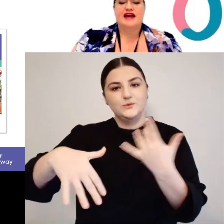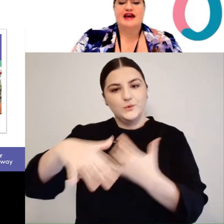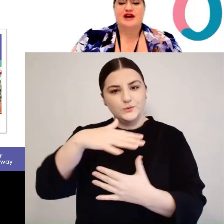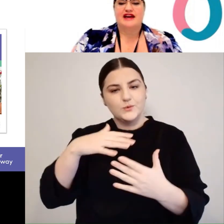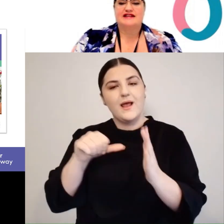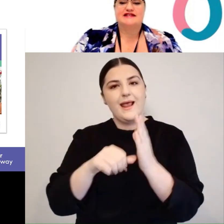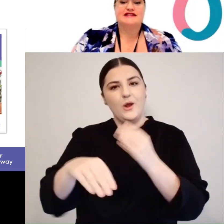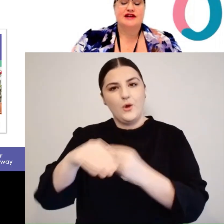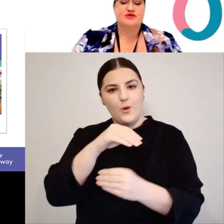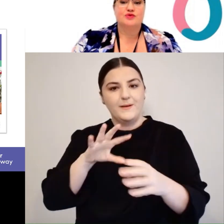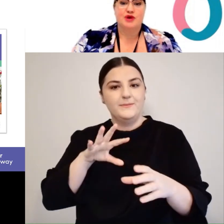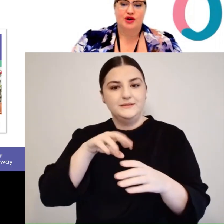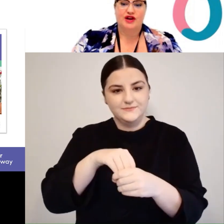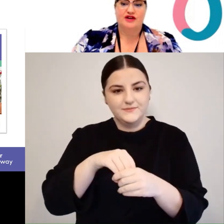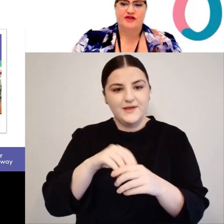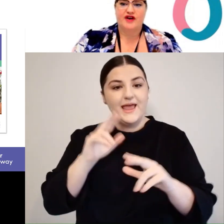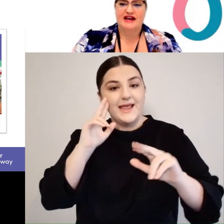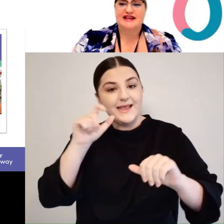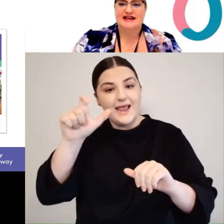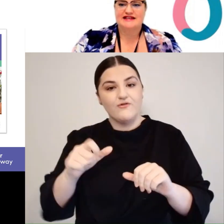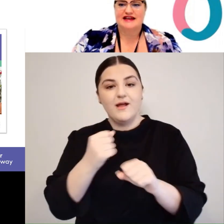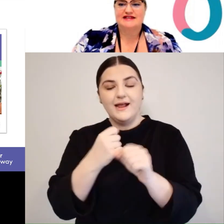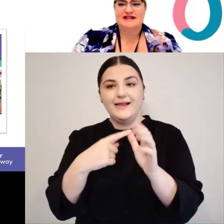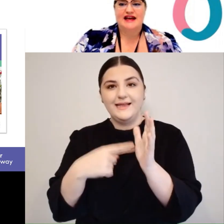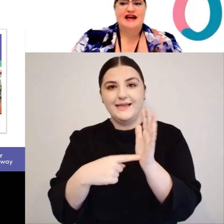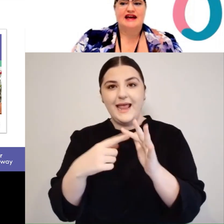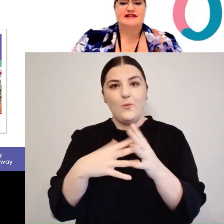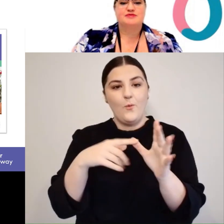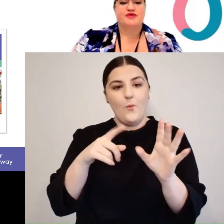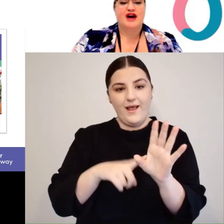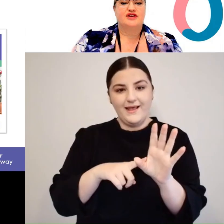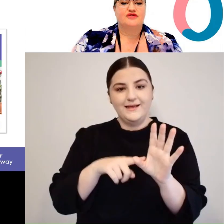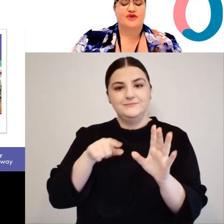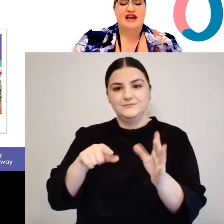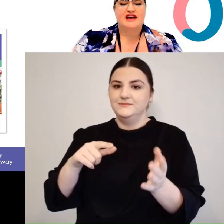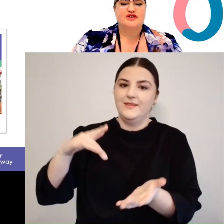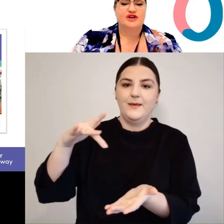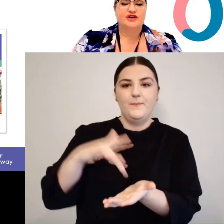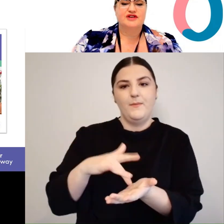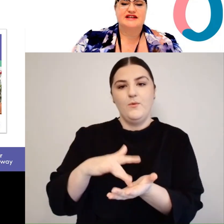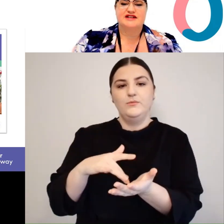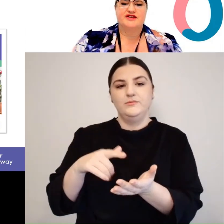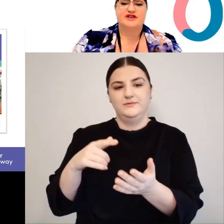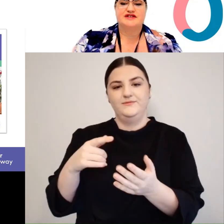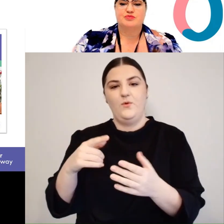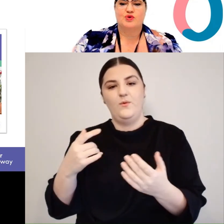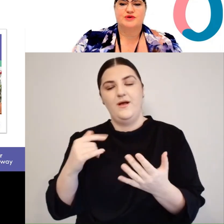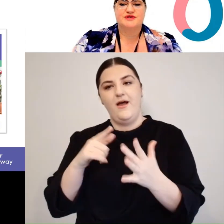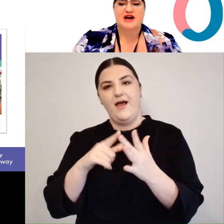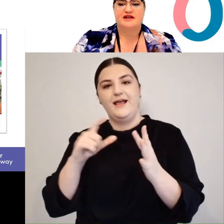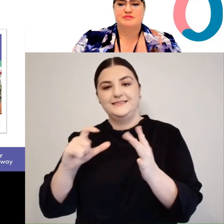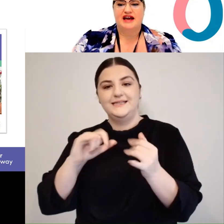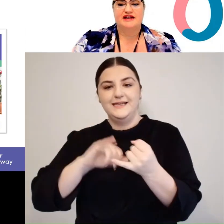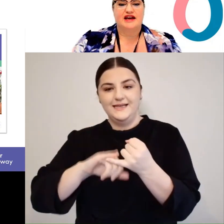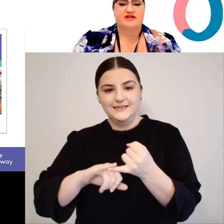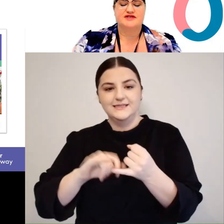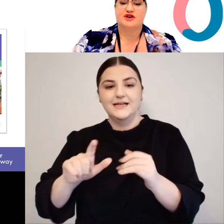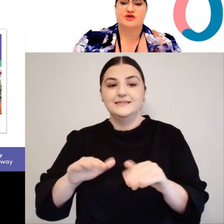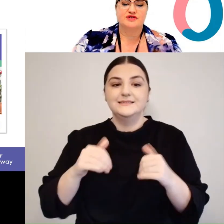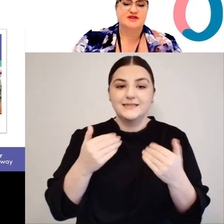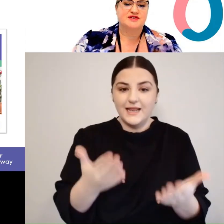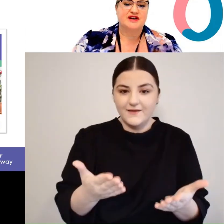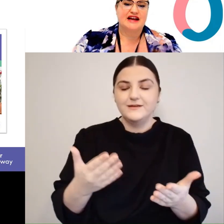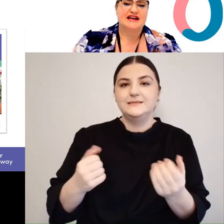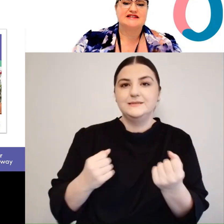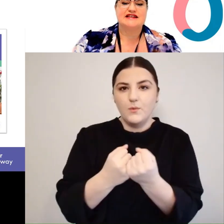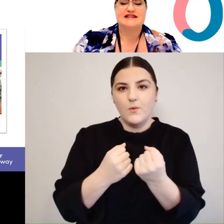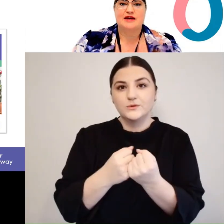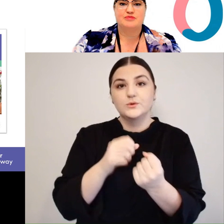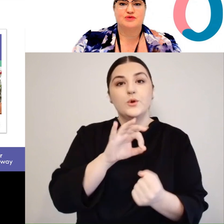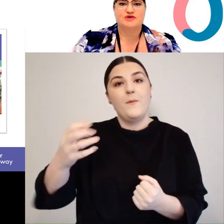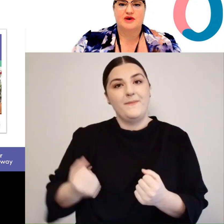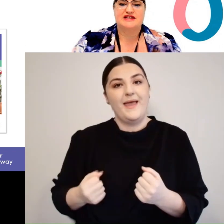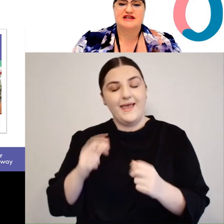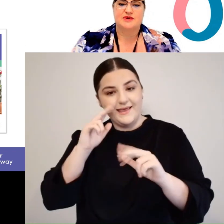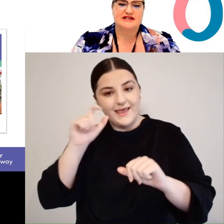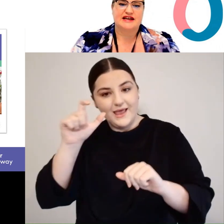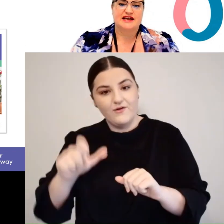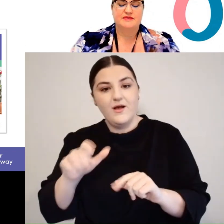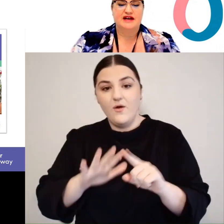Carer Gateway is the central component of ICSS and has provided free, locally delivered supports to unpaid carers across Australia since April 2020.